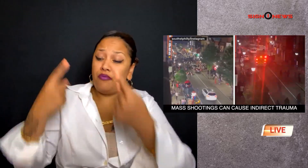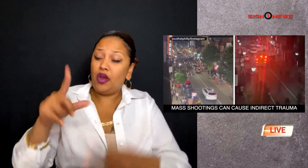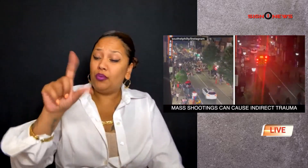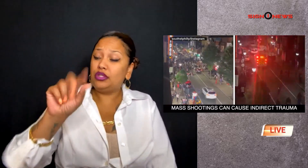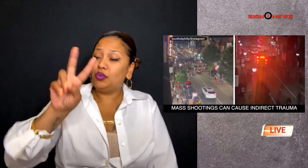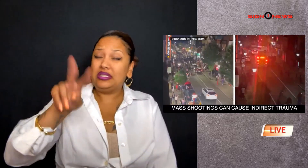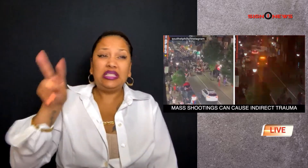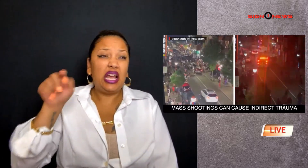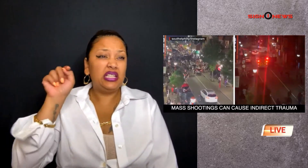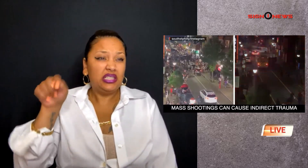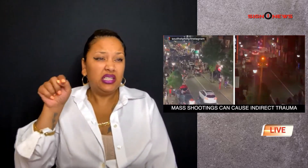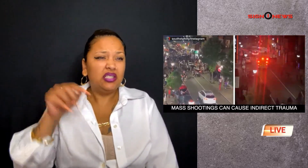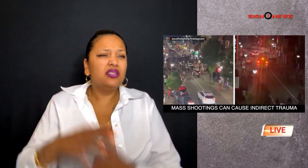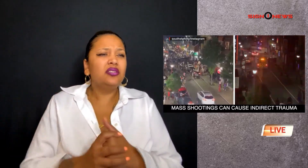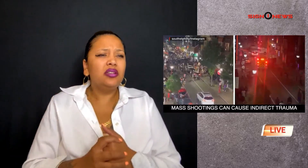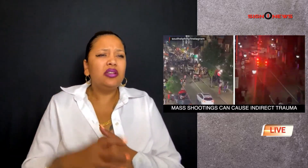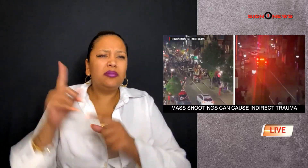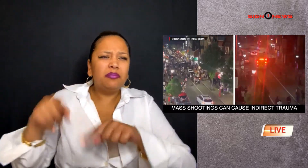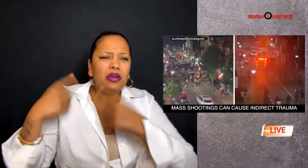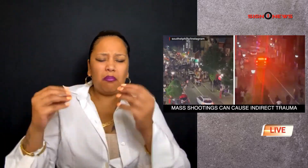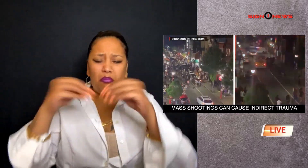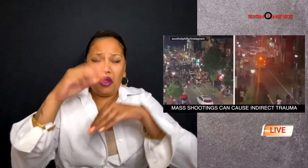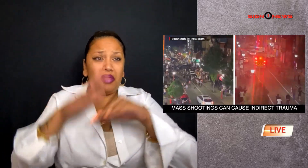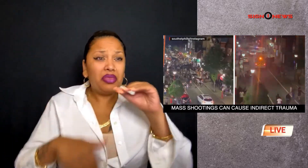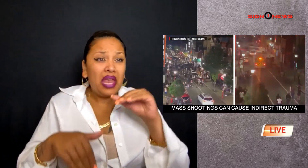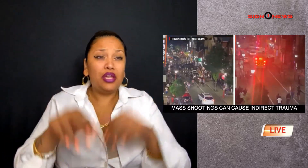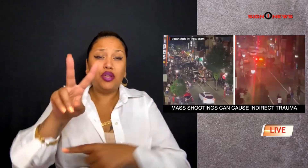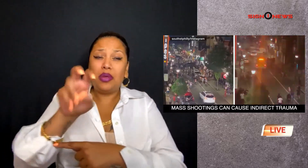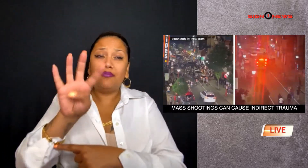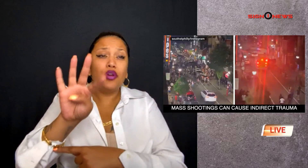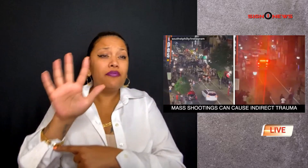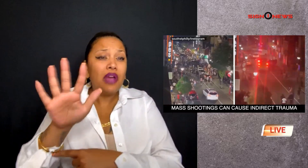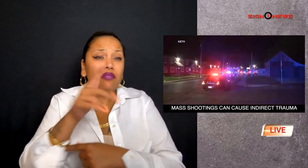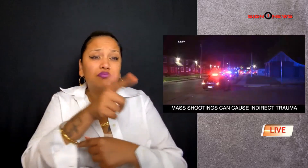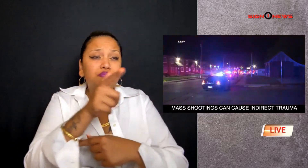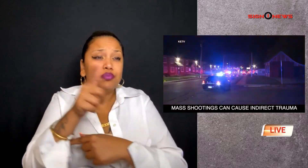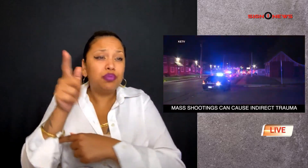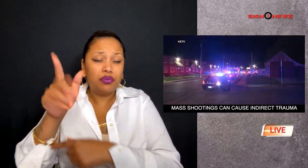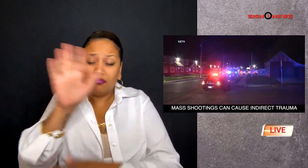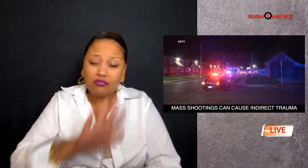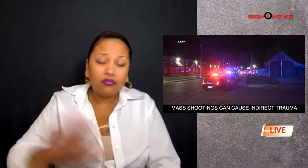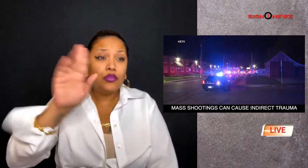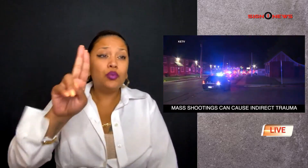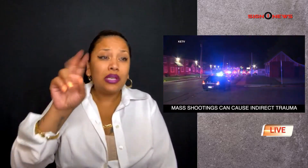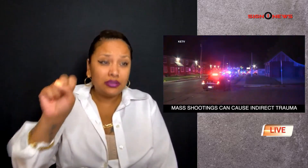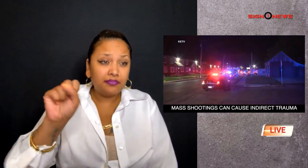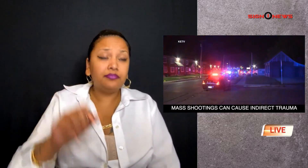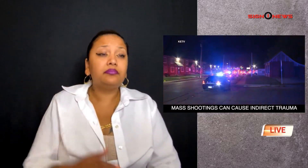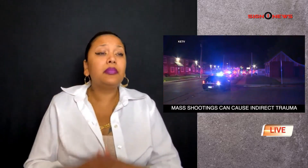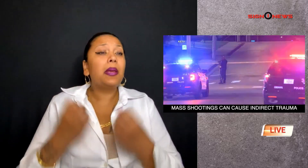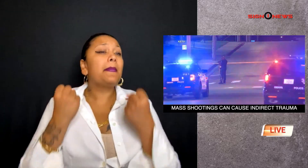so far in 2022 there have been more than 245 mass shootings in the US